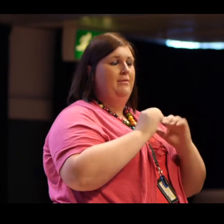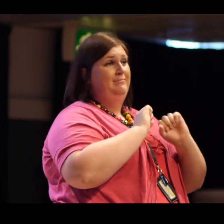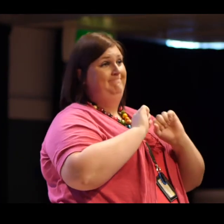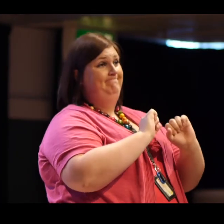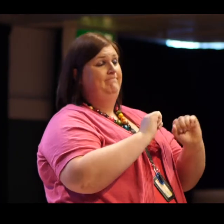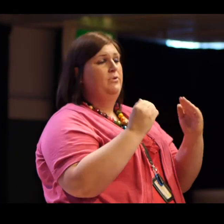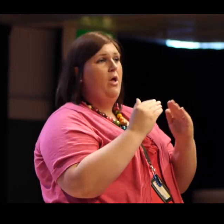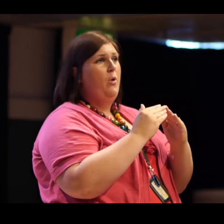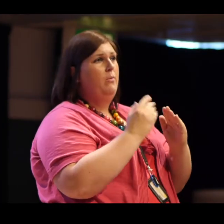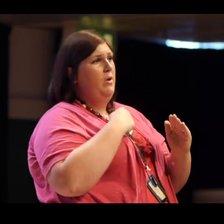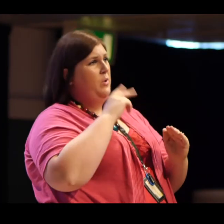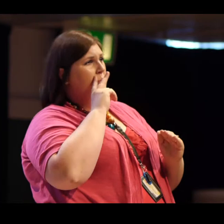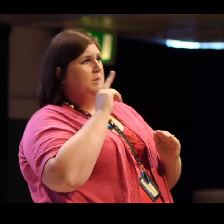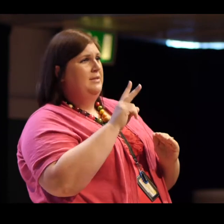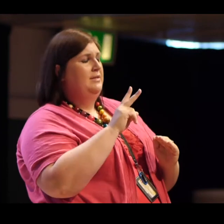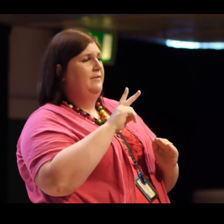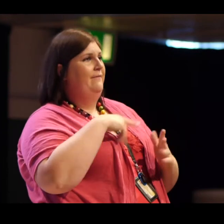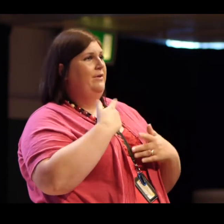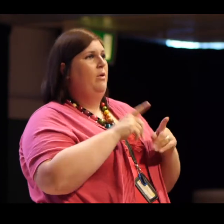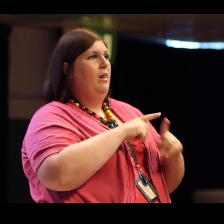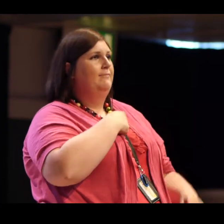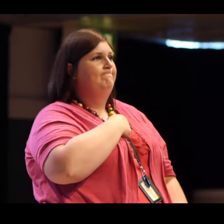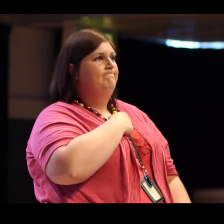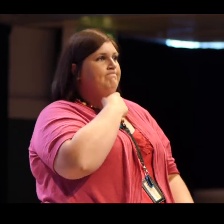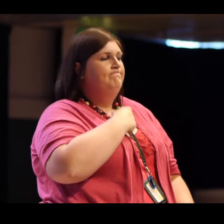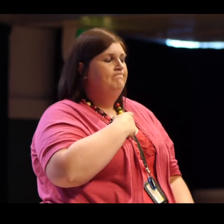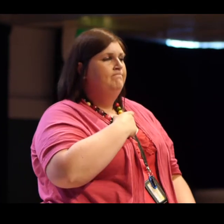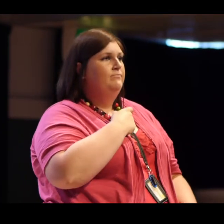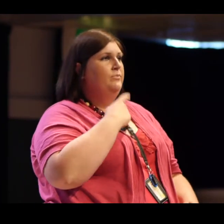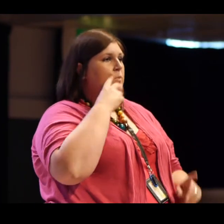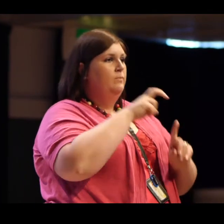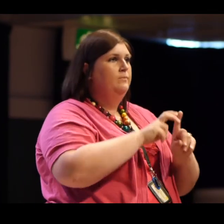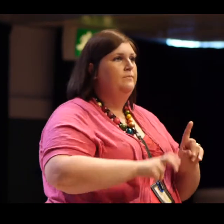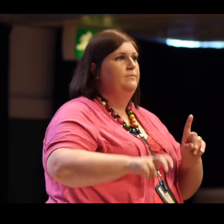And I could see him get a little lump in his throat as he went up to the very top of the house,